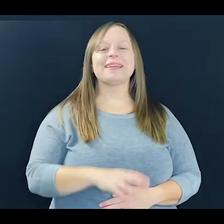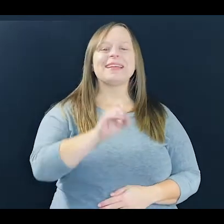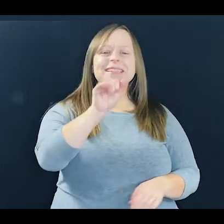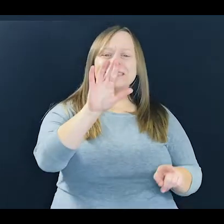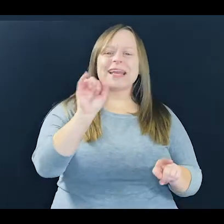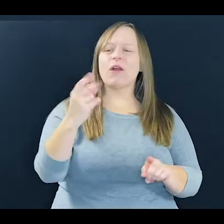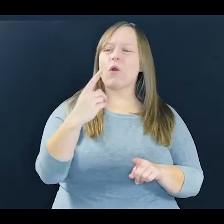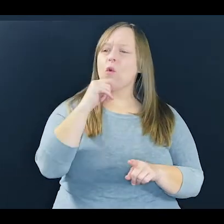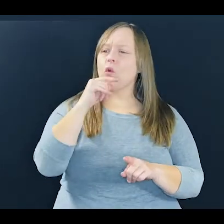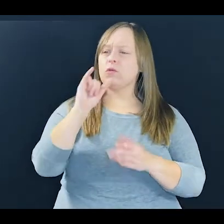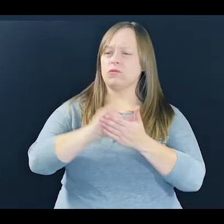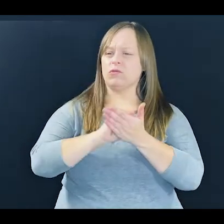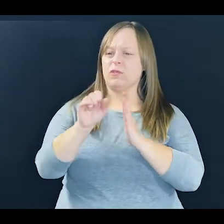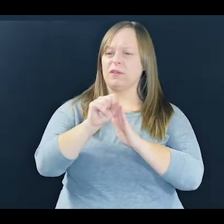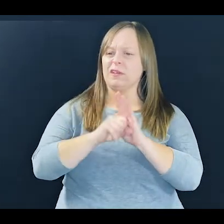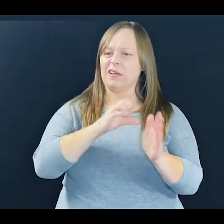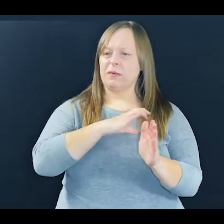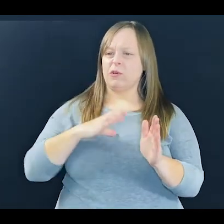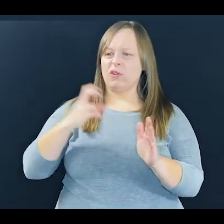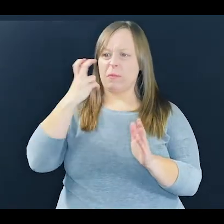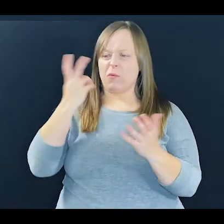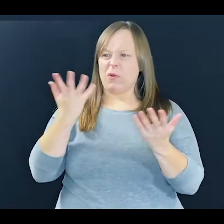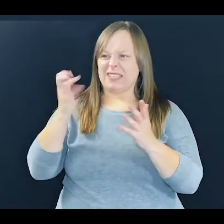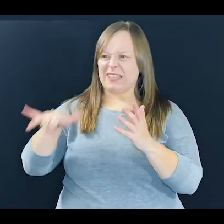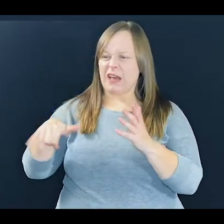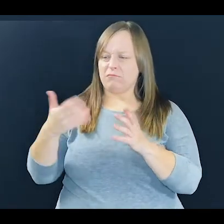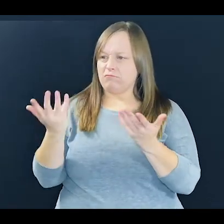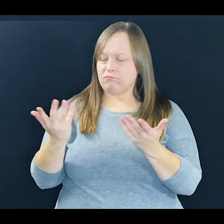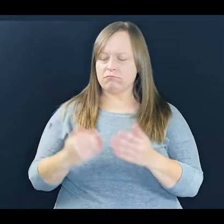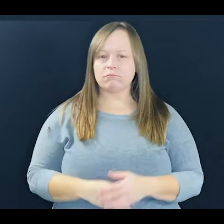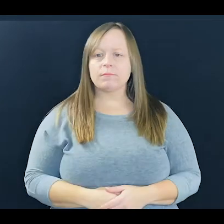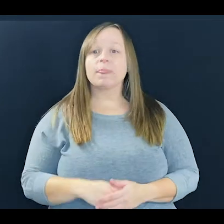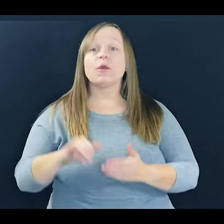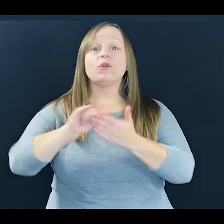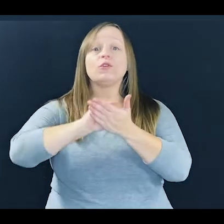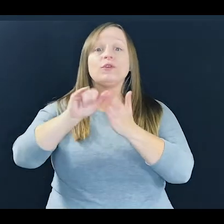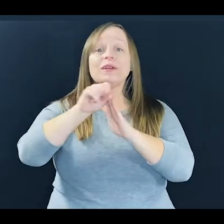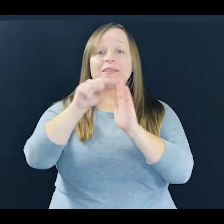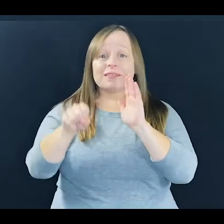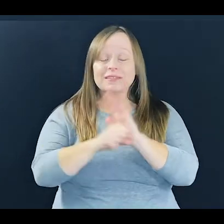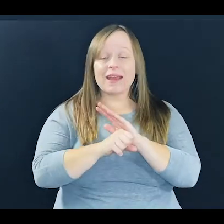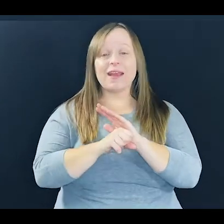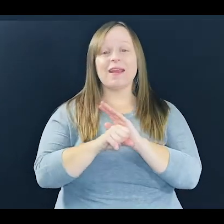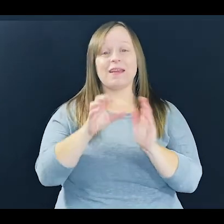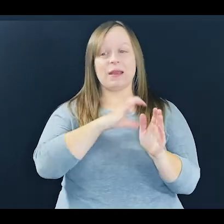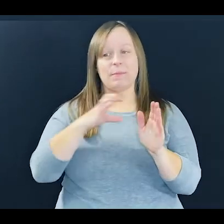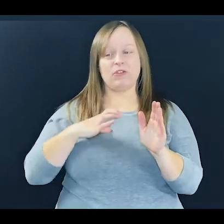Sarah, who is the New York State Commission for the Blind? So the New York State Commission for the Blind,